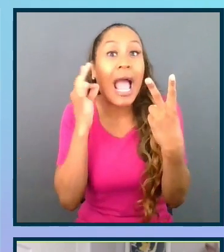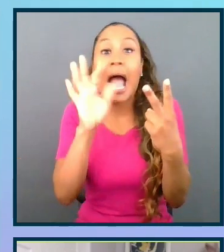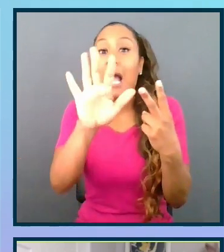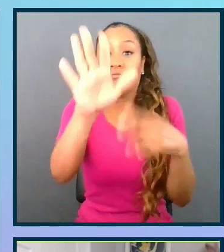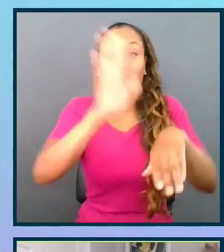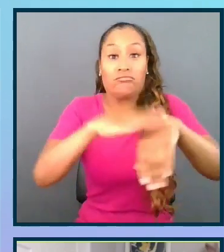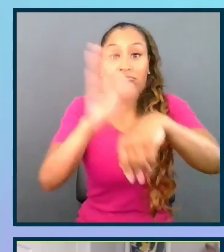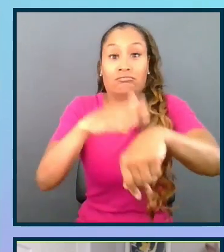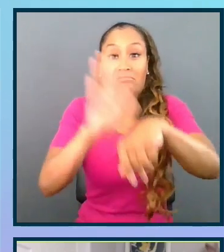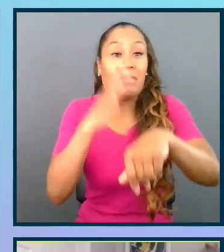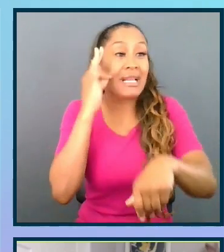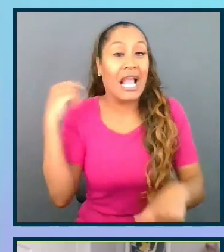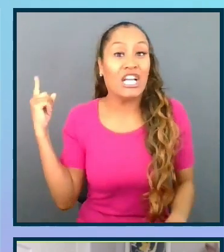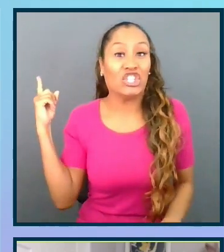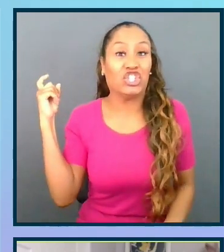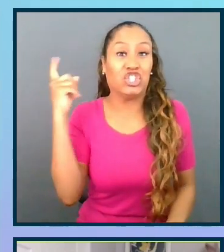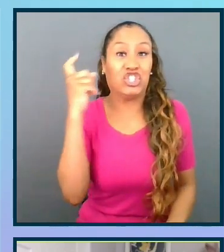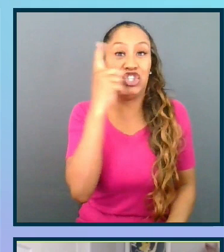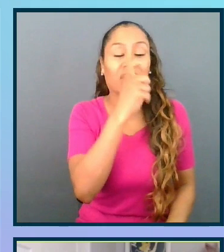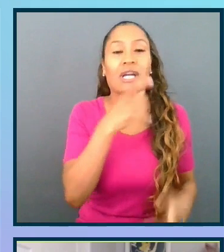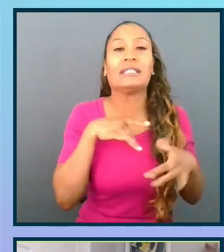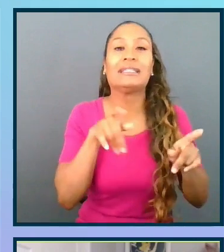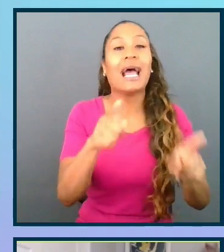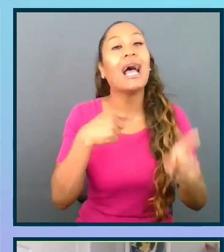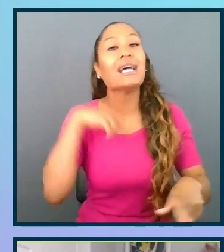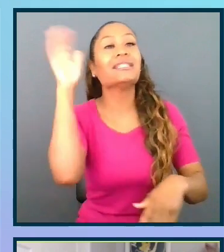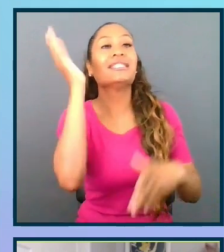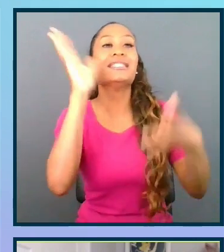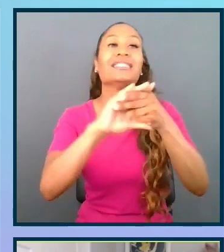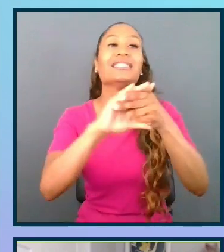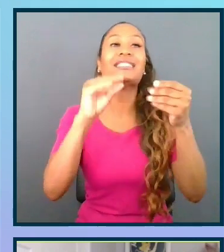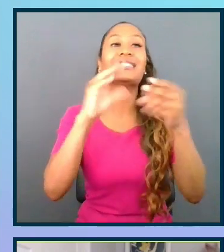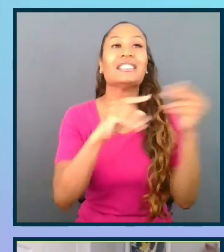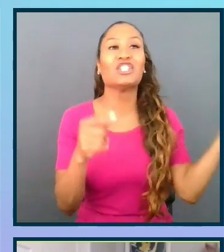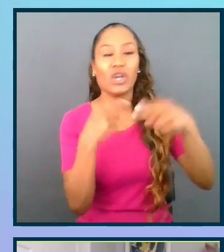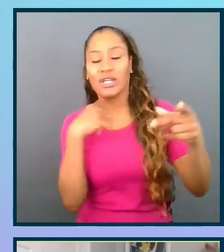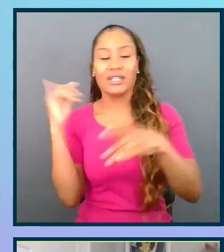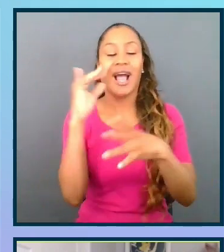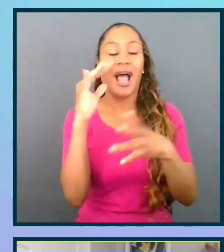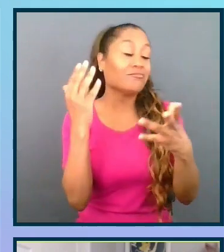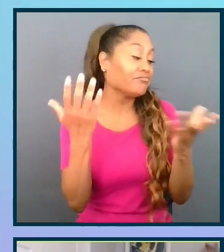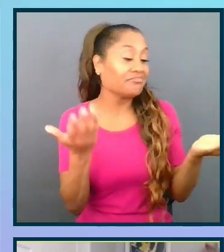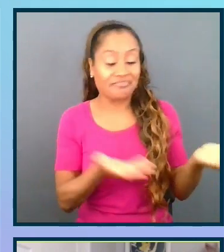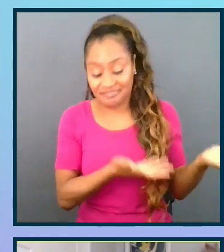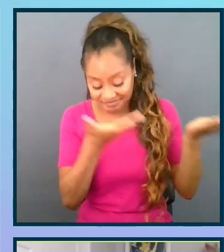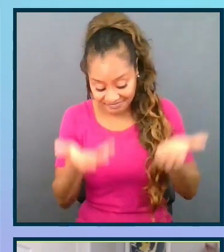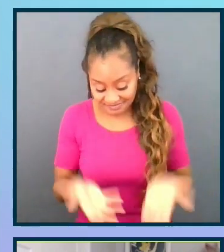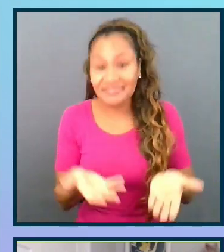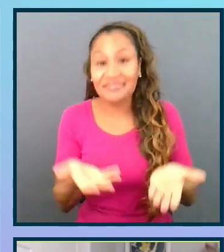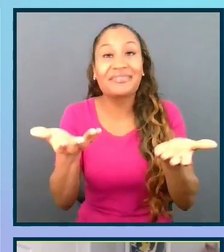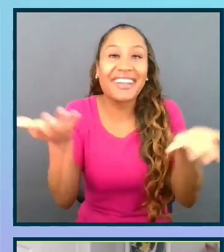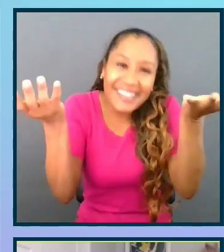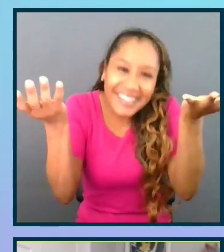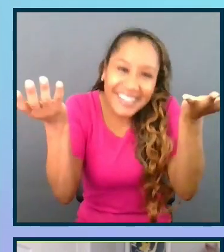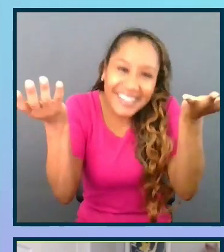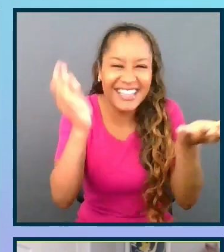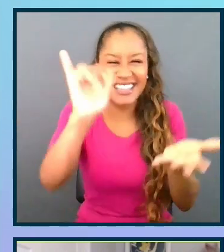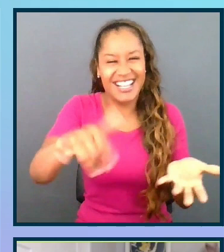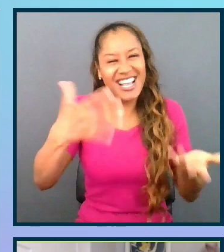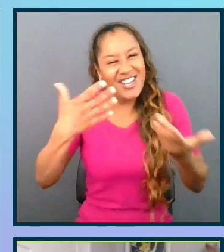it's because they like joining me and talking, at the same time I do. And so, that's kind of a little bit about me.